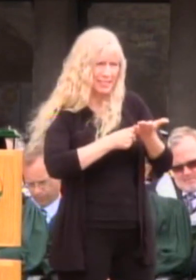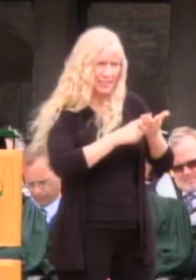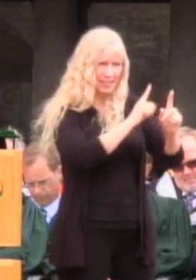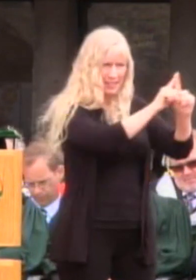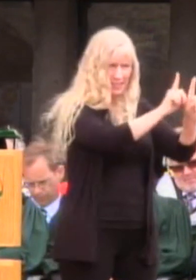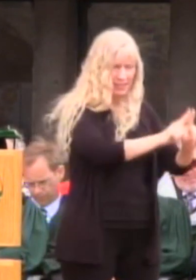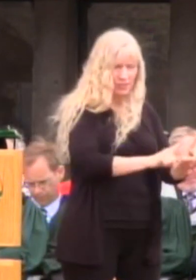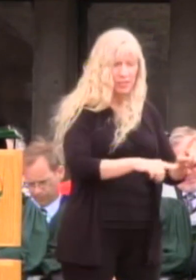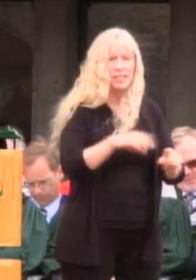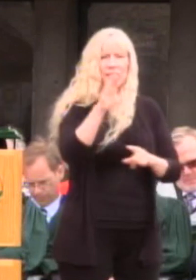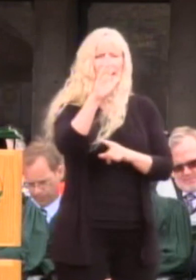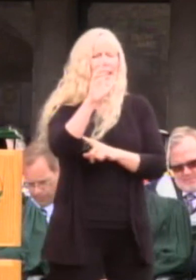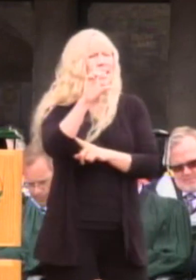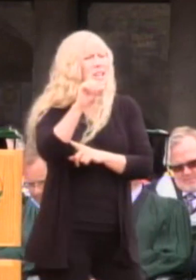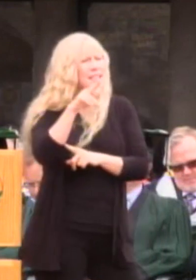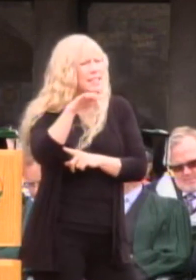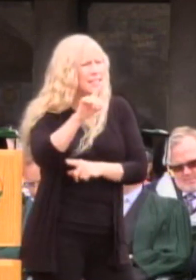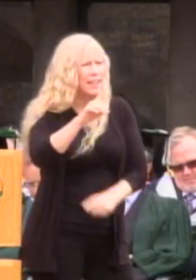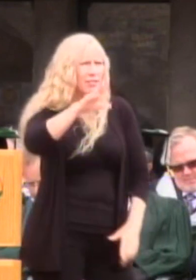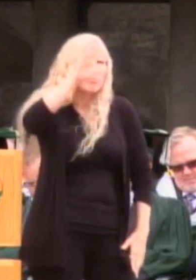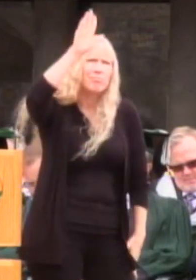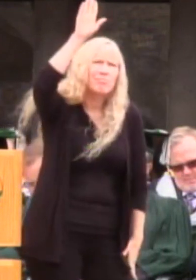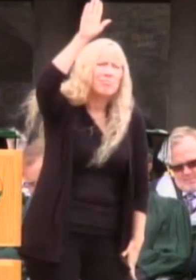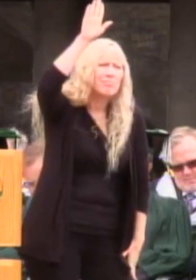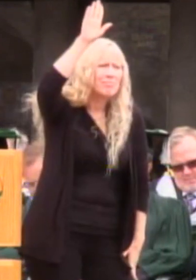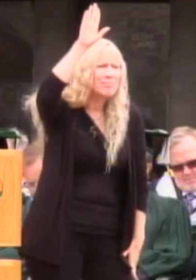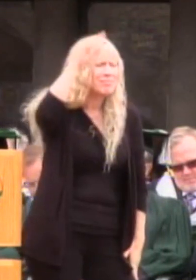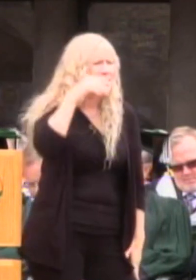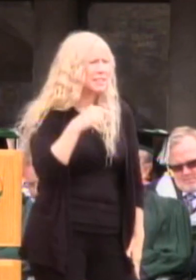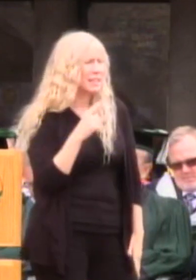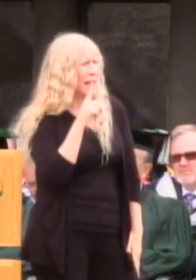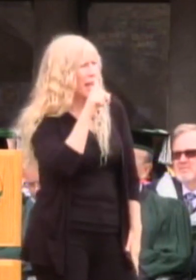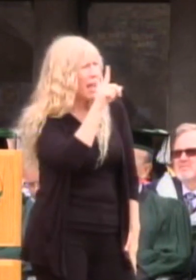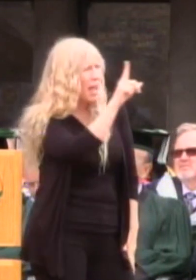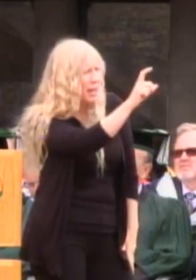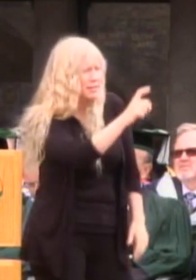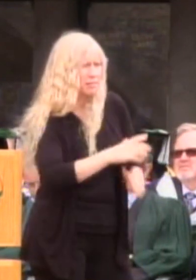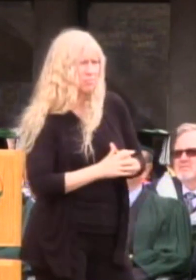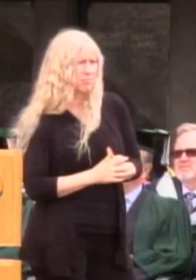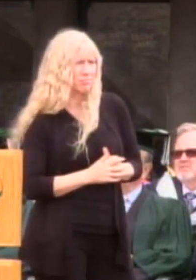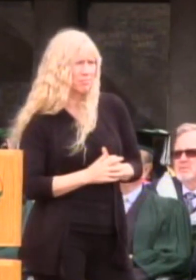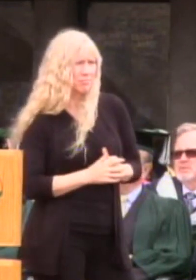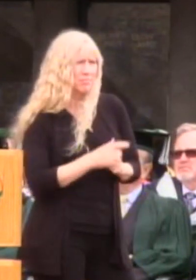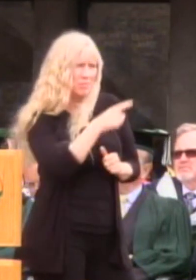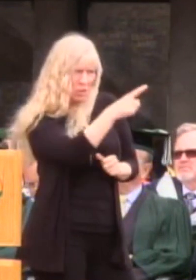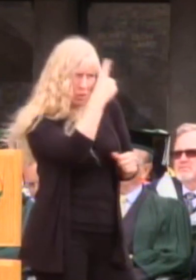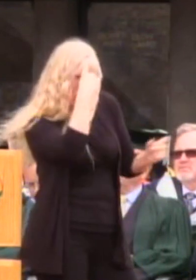hand and he earnestly ask this Oxford trained scholar, would you not agree that the worlds